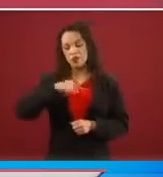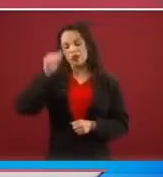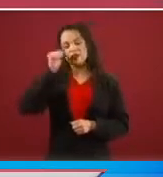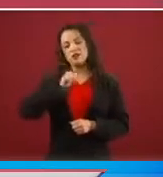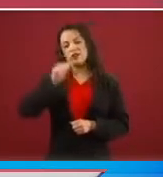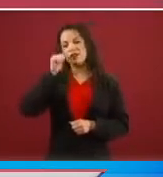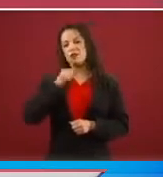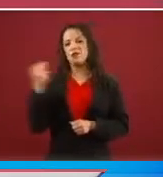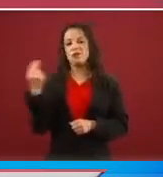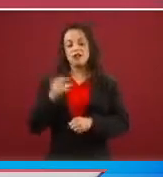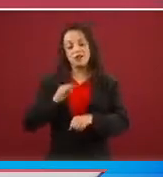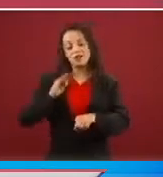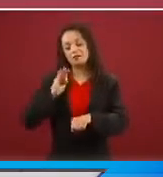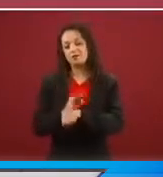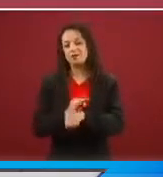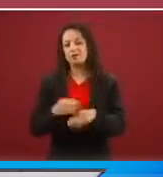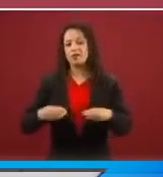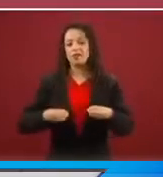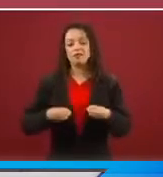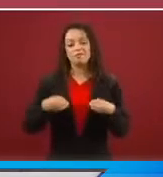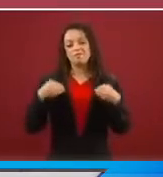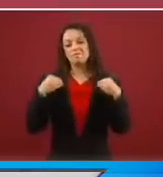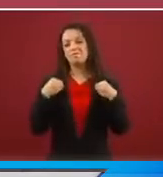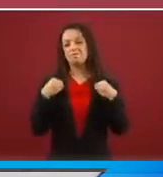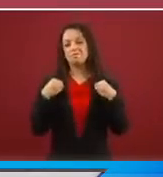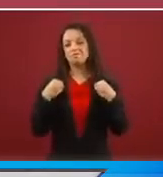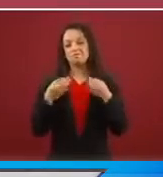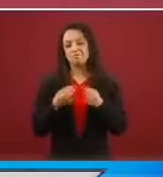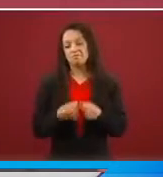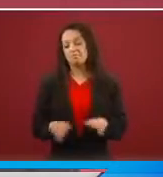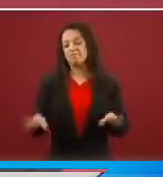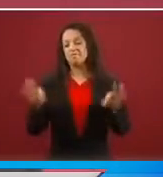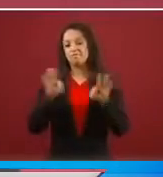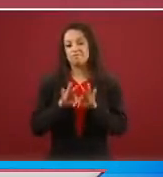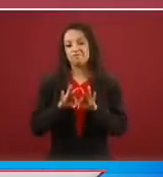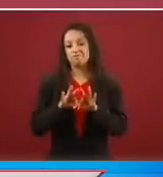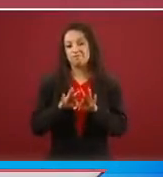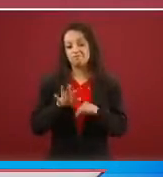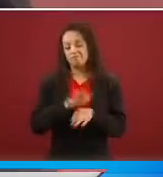to recover 3 billion pesos for acts of corruption of the Telra Realty company